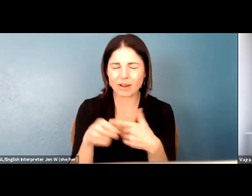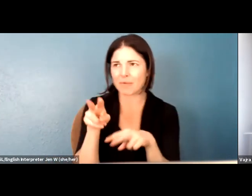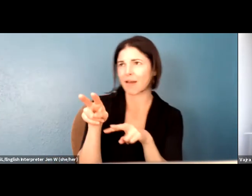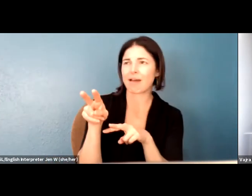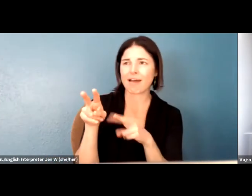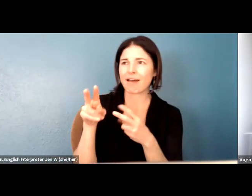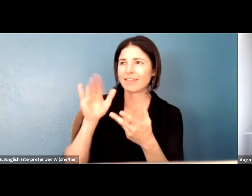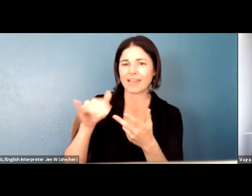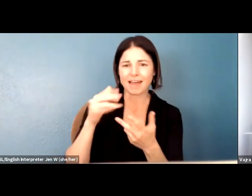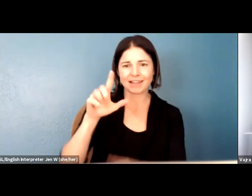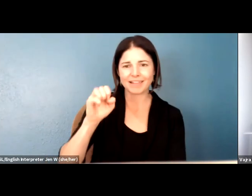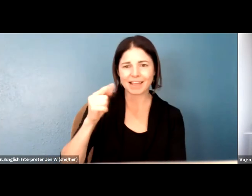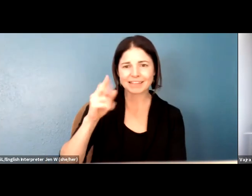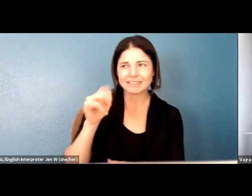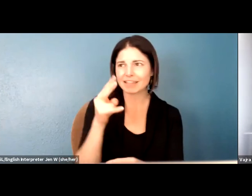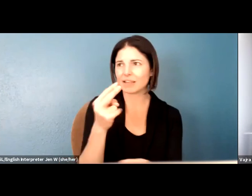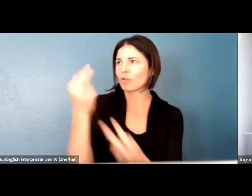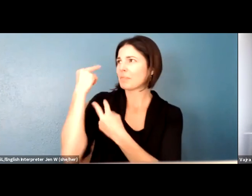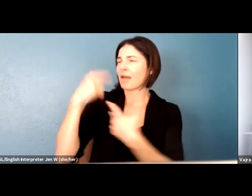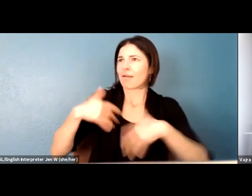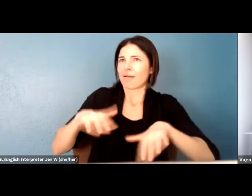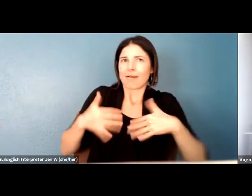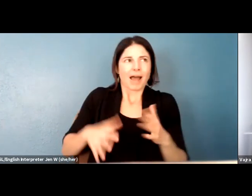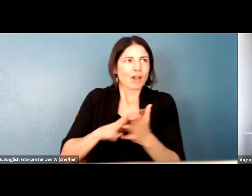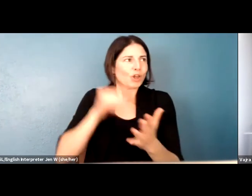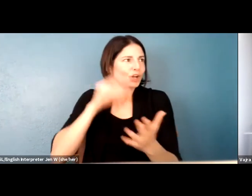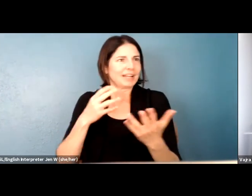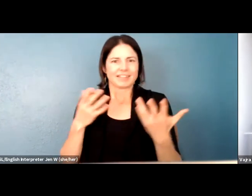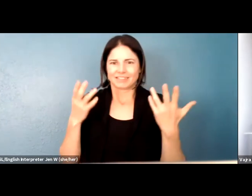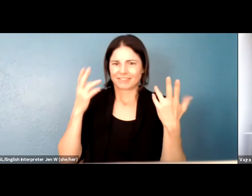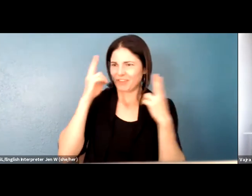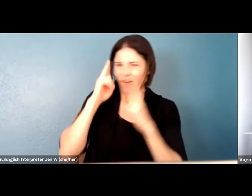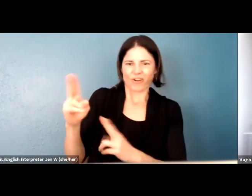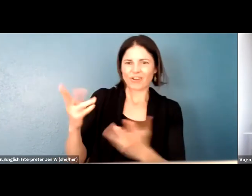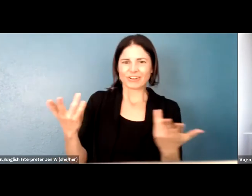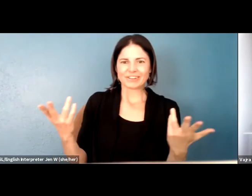liberatory. And we honor this lineage. Shout out to Mr. dari